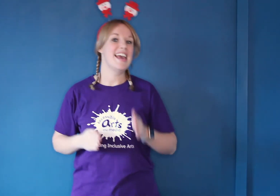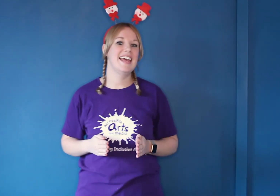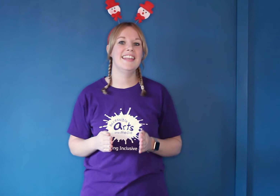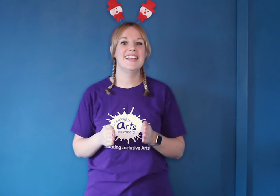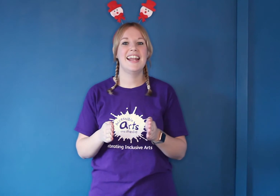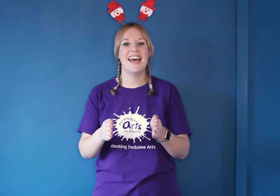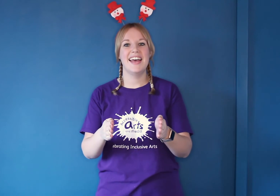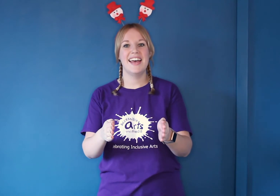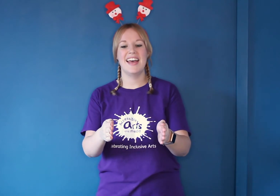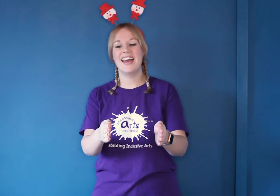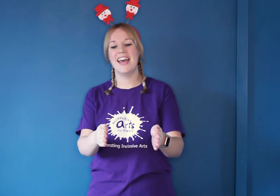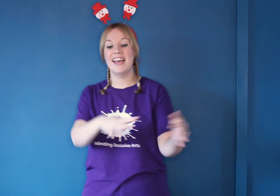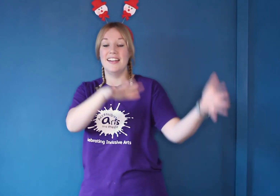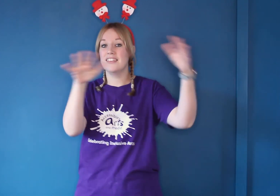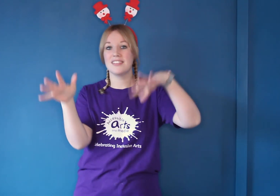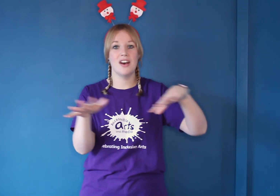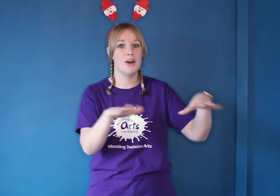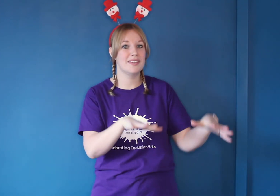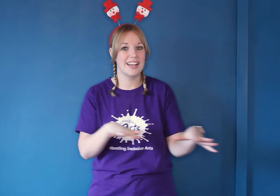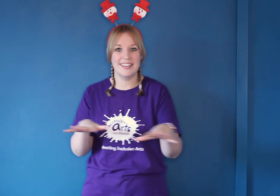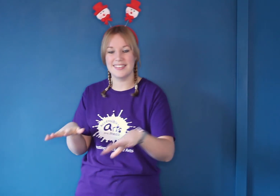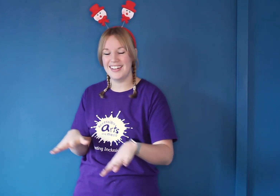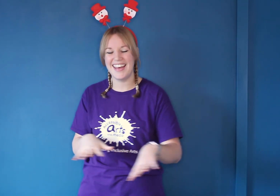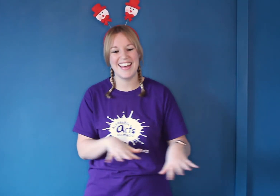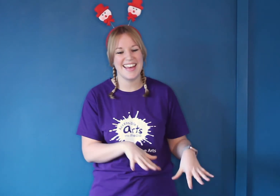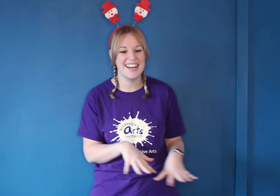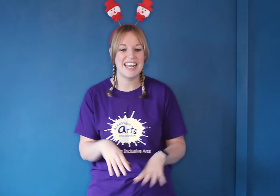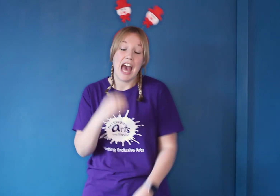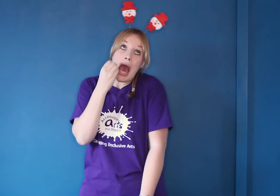In the lane, snow is glistening.